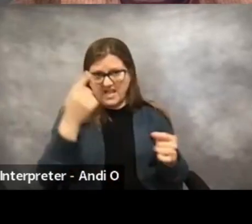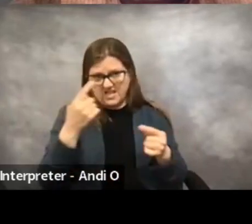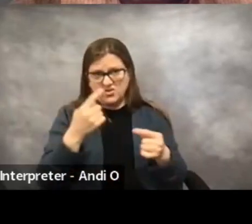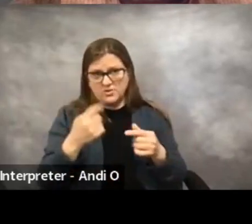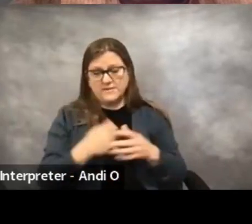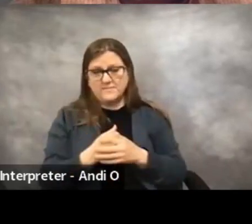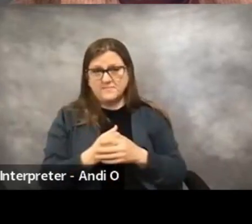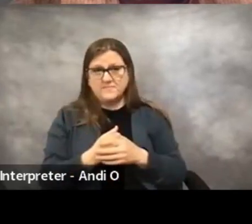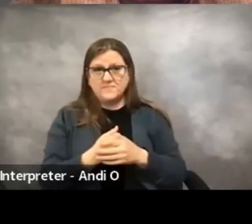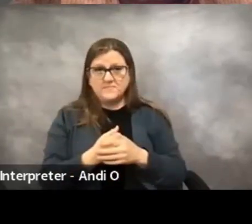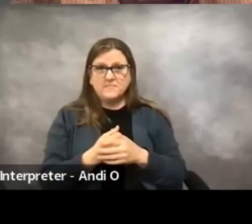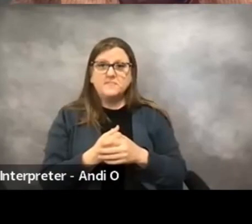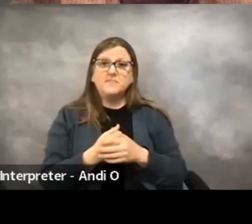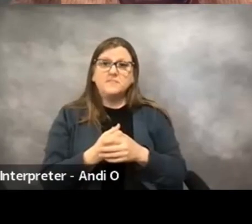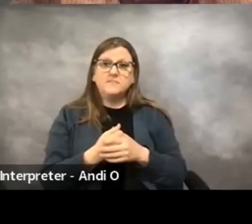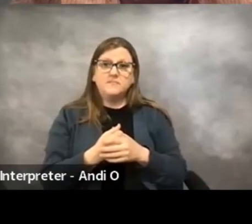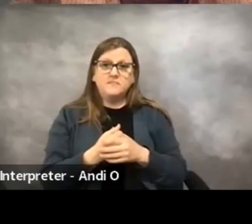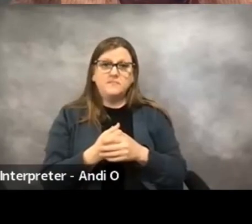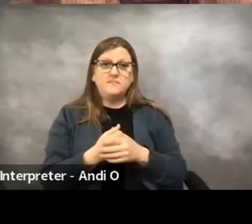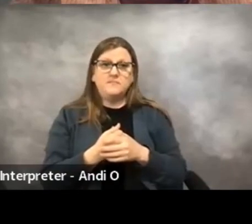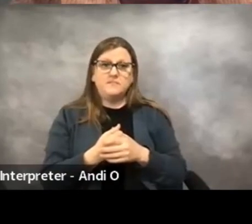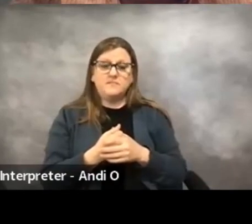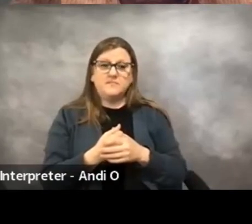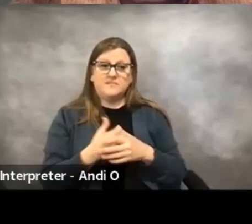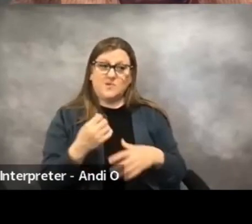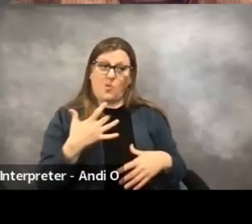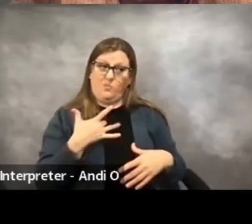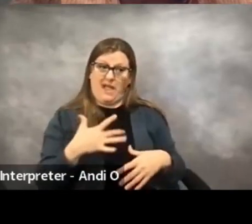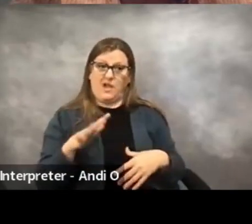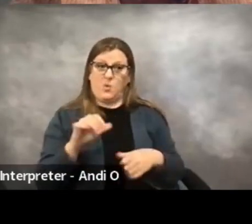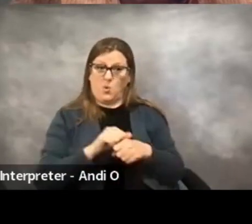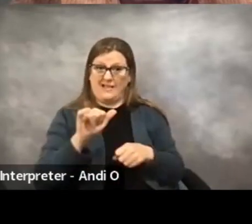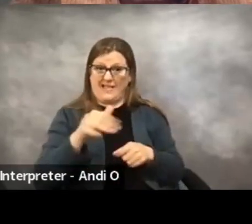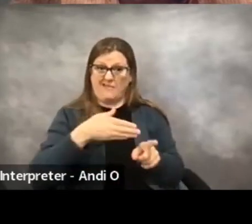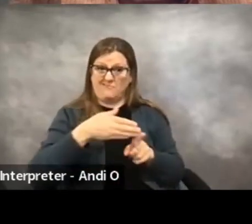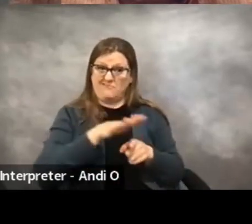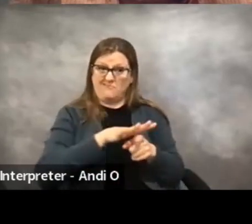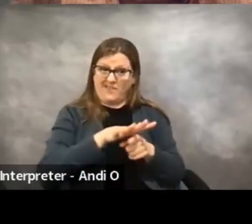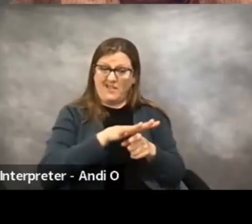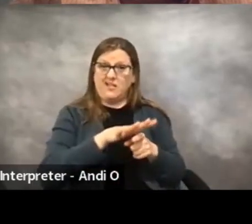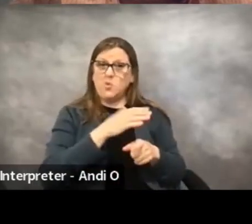the likelihood is, you're working with folks who have had at least one brain injury, I